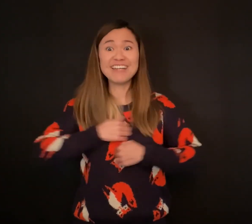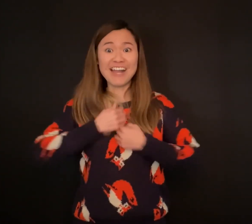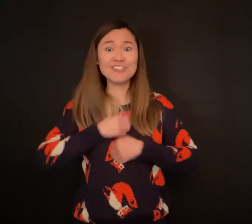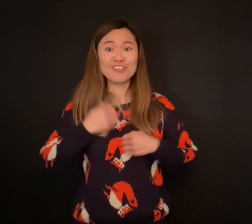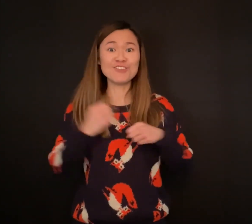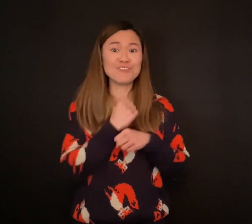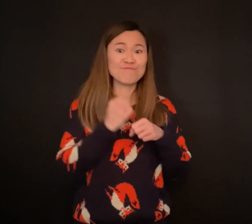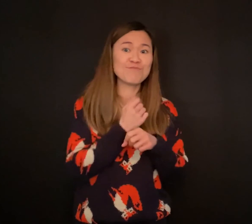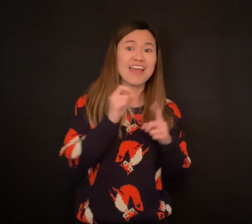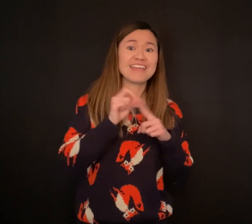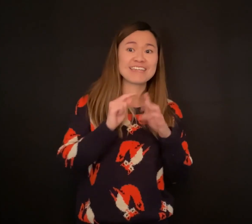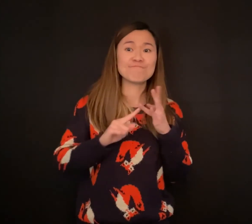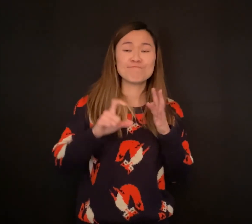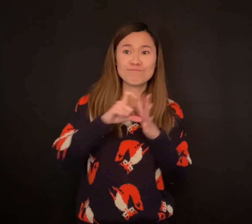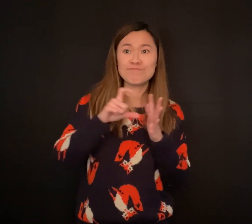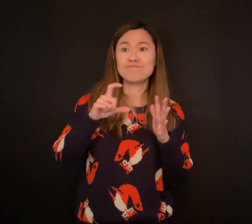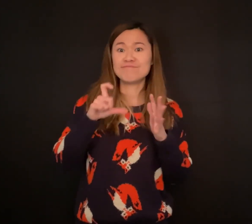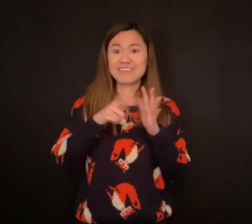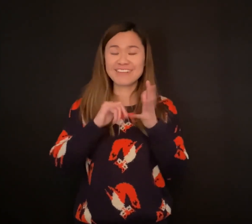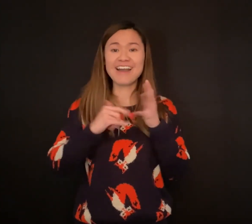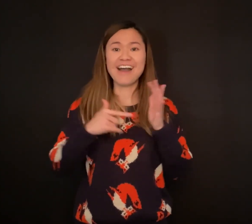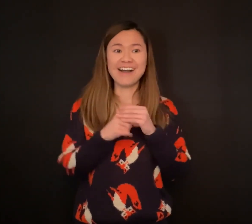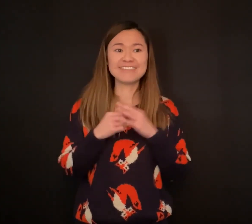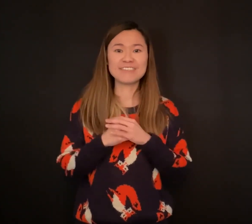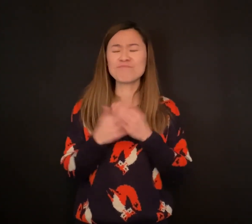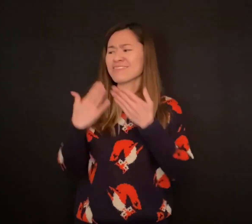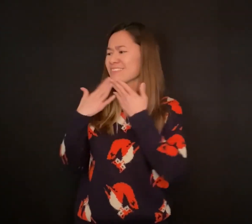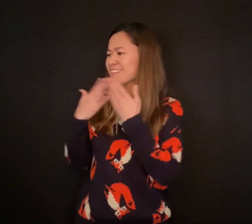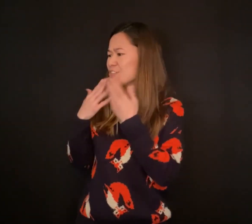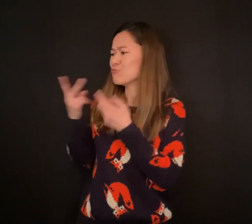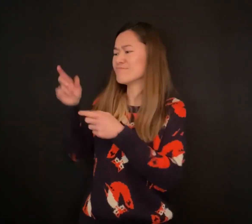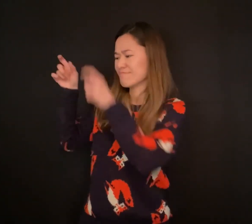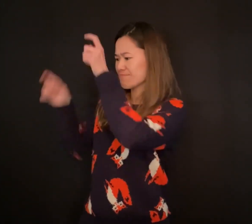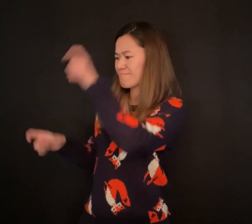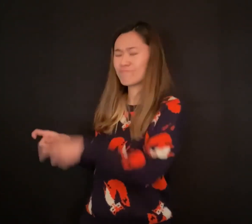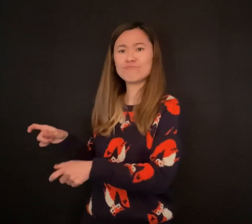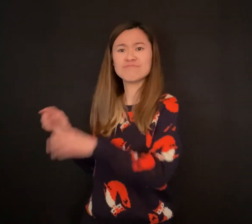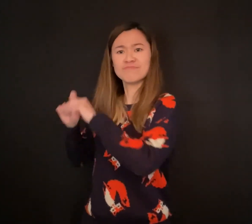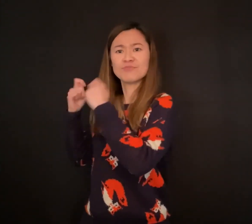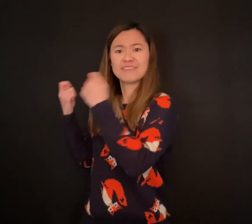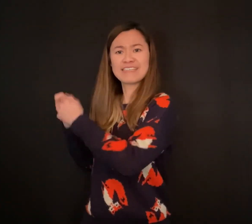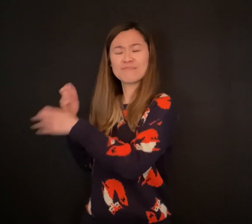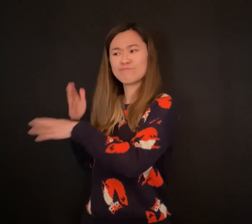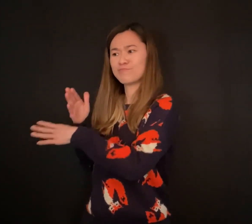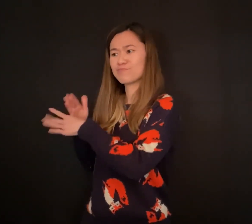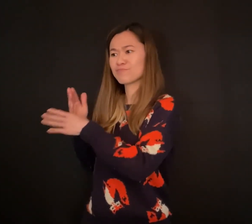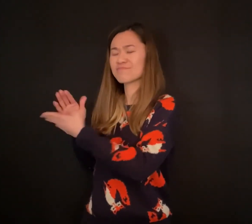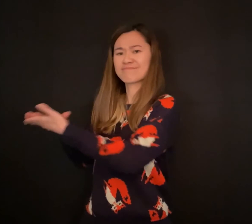I really enjoyed making this podcast and I want to thank my team who helped me.